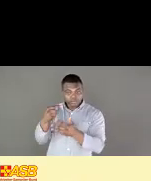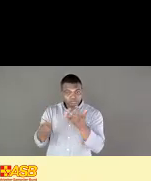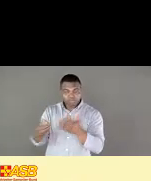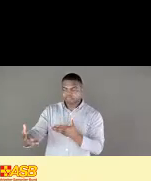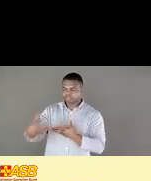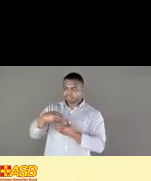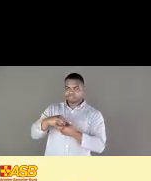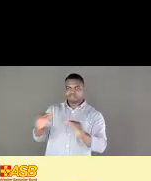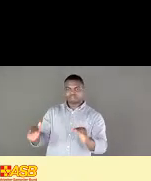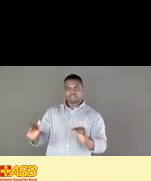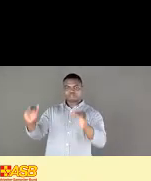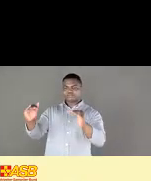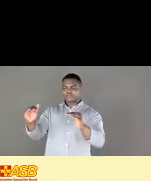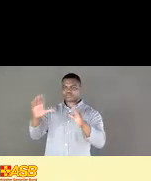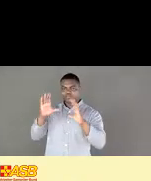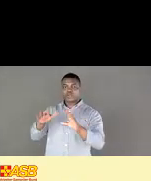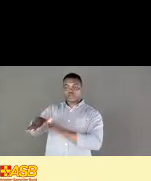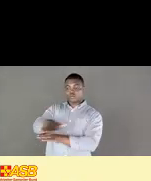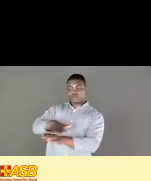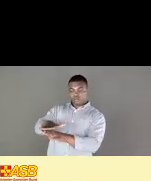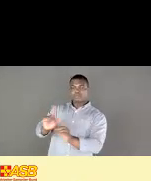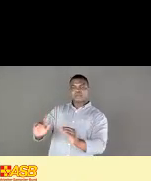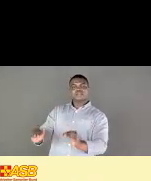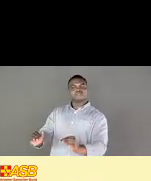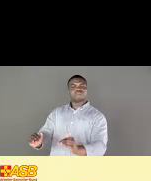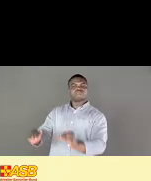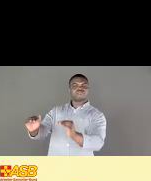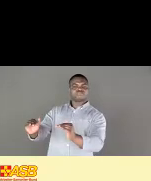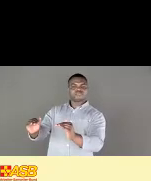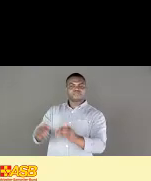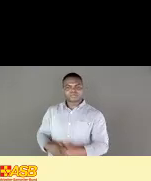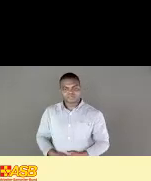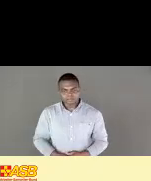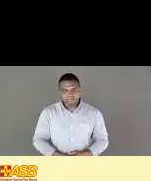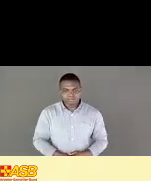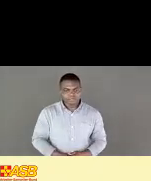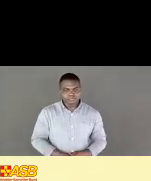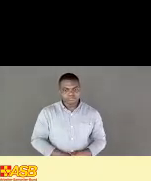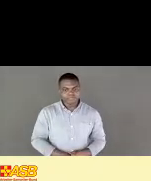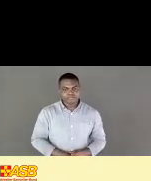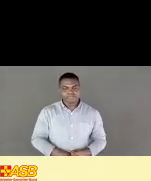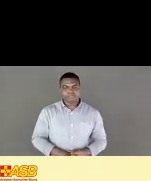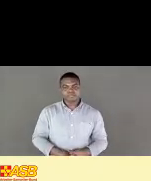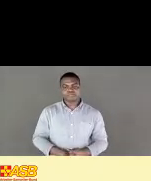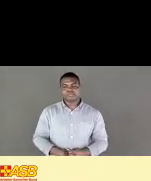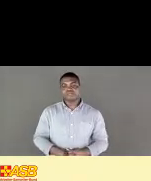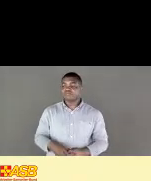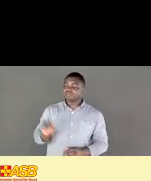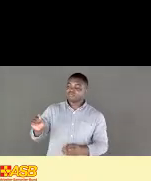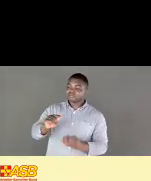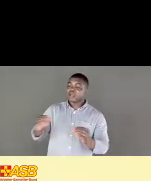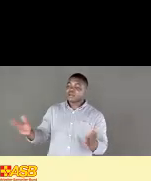already withdrawn from the project location. My inner has tried to fulfill all the three aspects